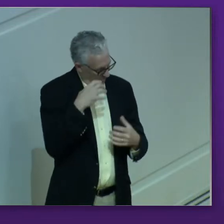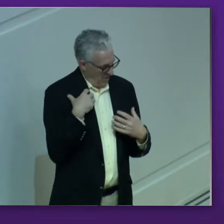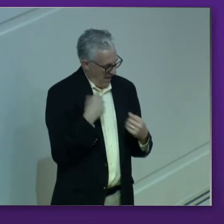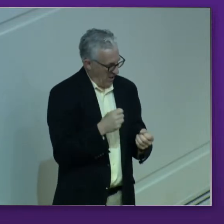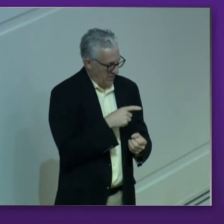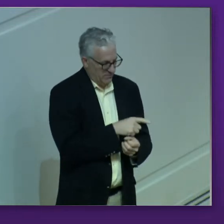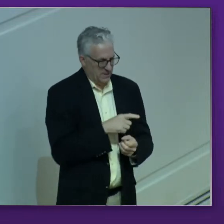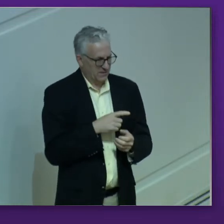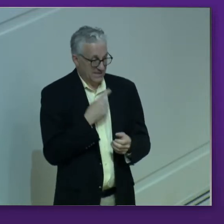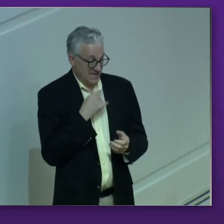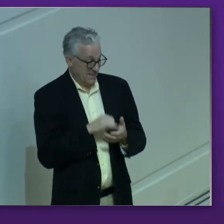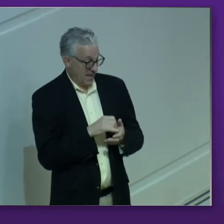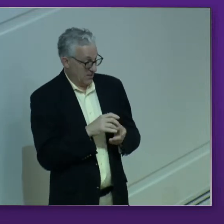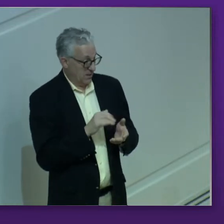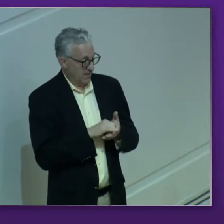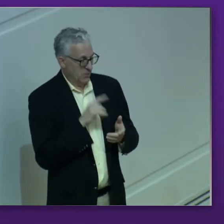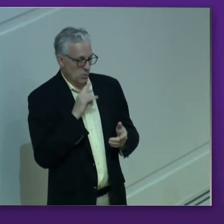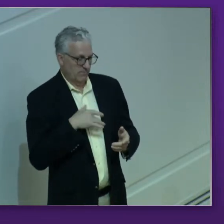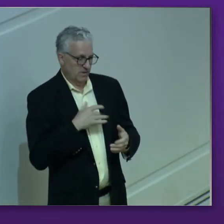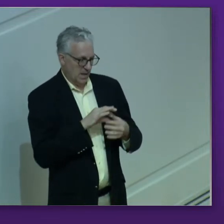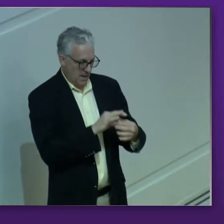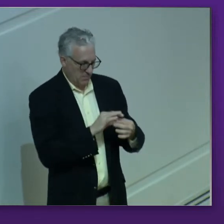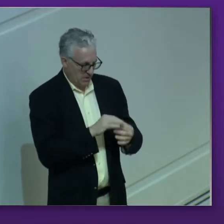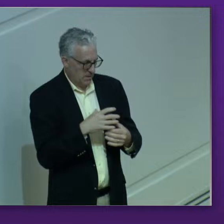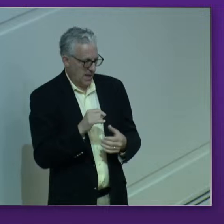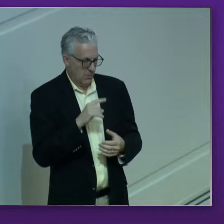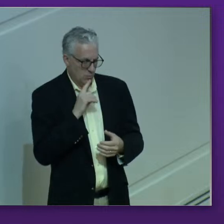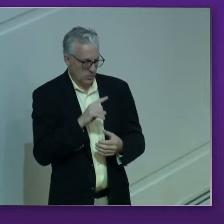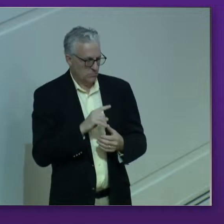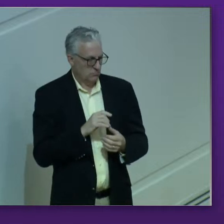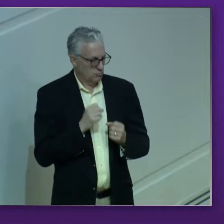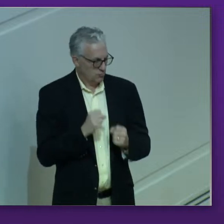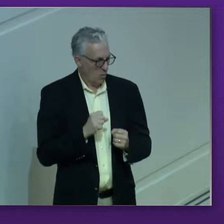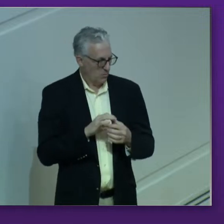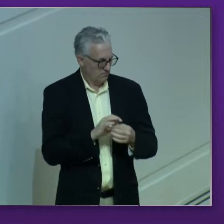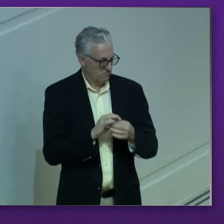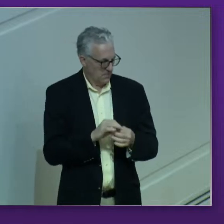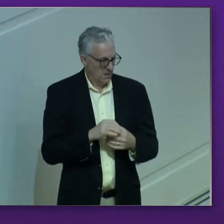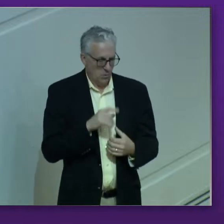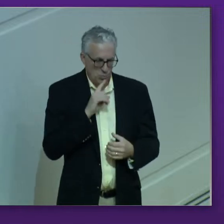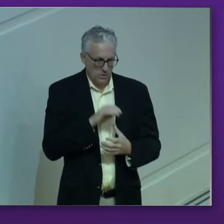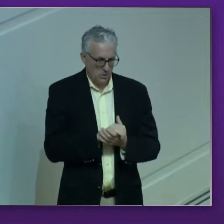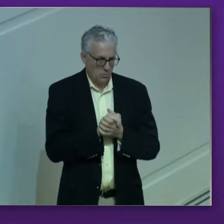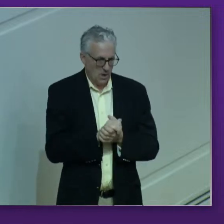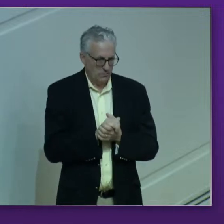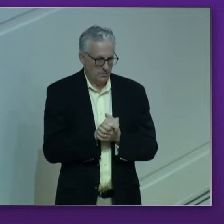FINDING WHAT THEY WANT TO DO AS A CAREER. STUDENTS ALSO HIGHLIGHT PROF. [LISTING NAMES]